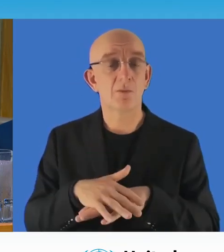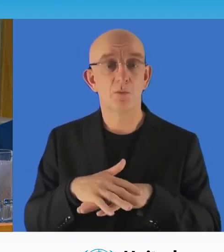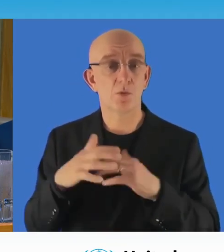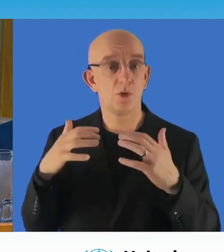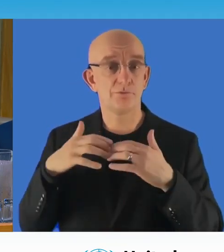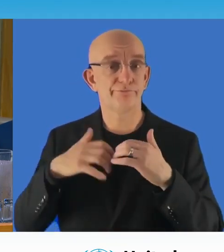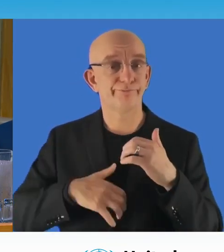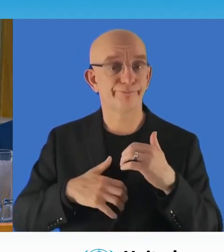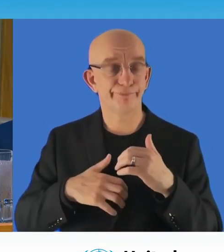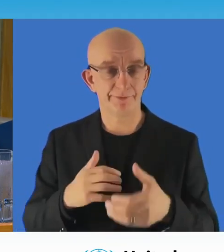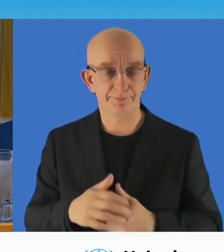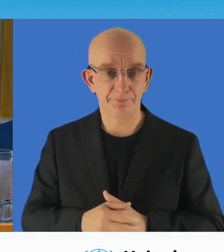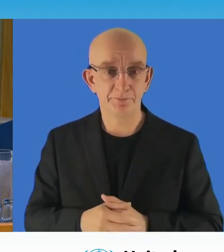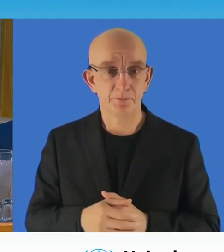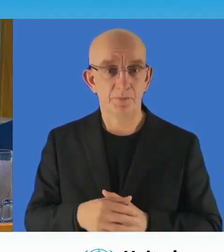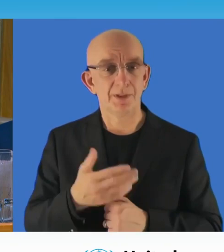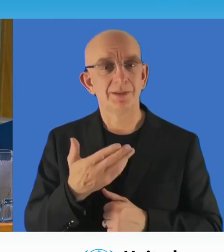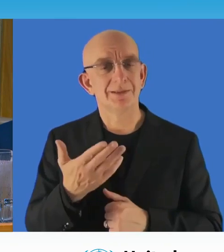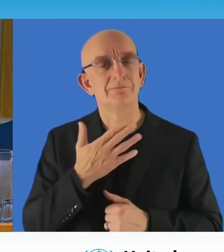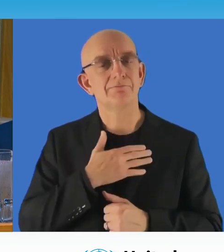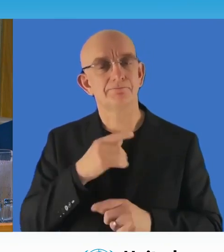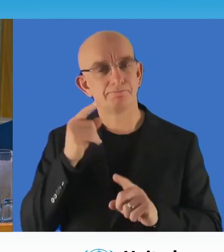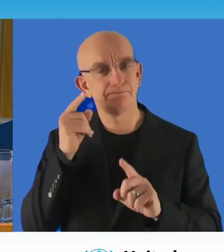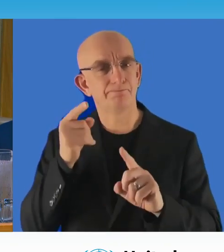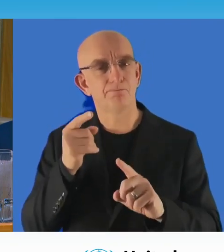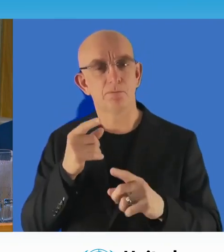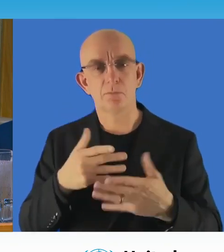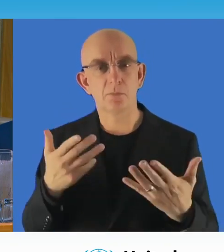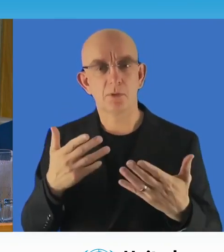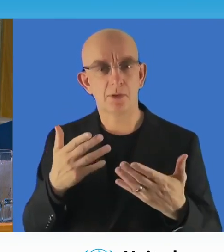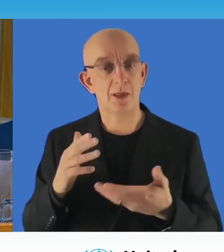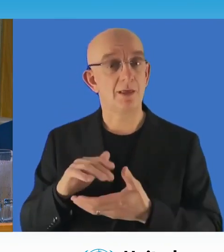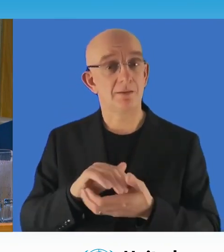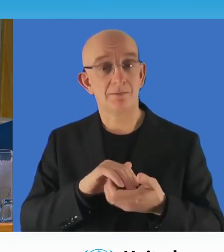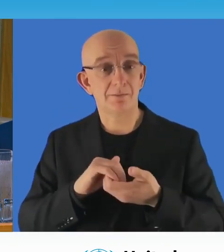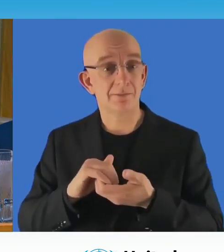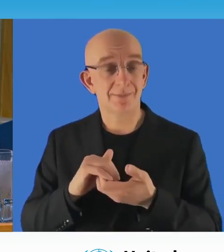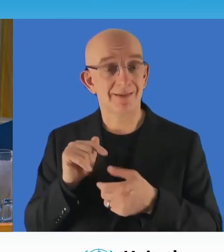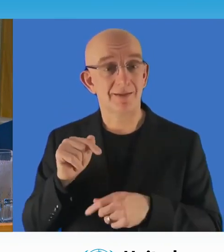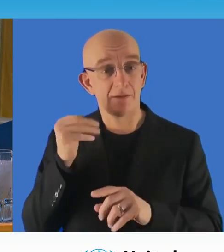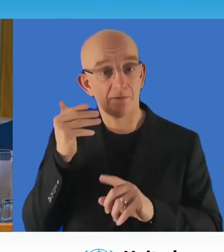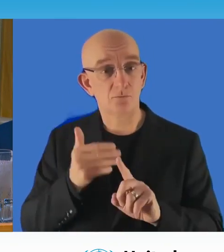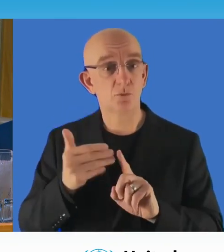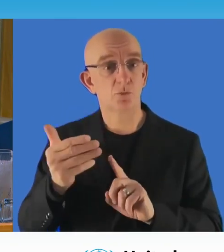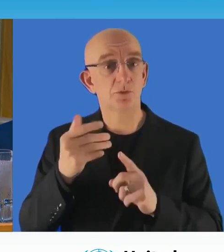on the future Generations will articulate our vision with Clarity and conviction to